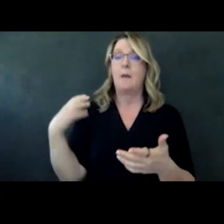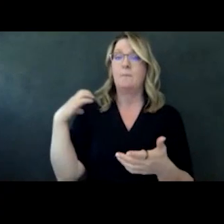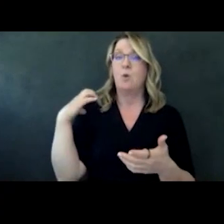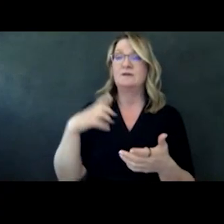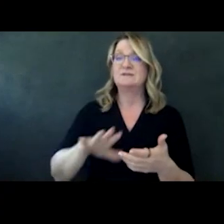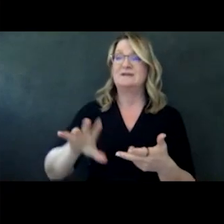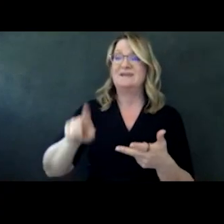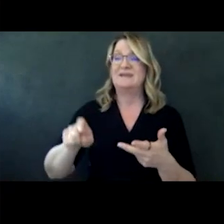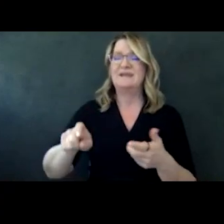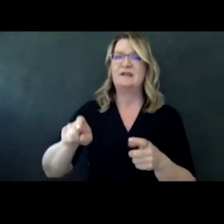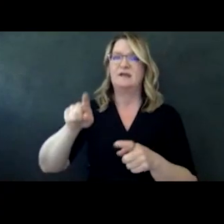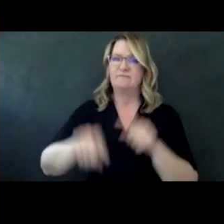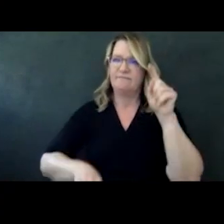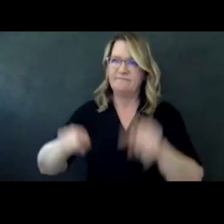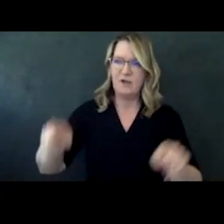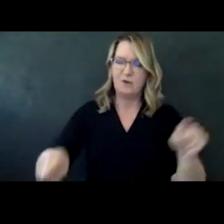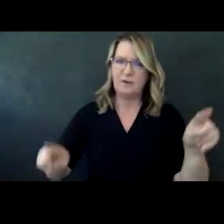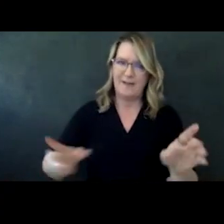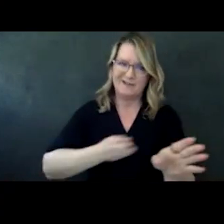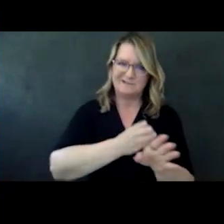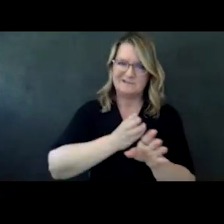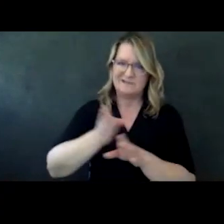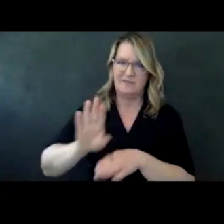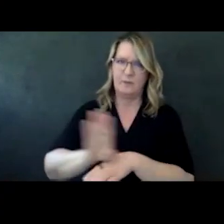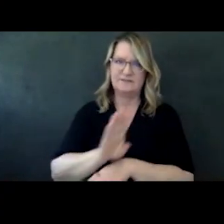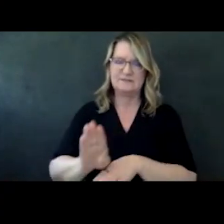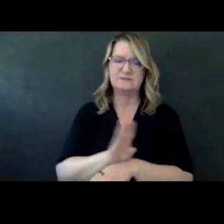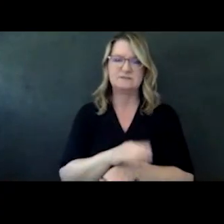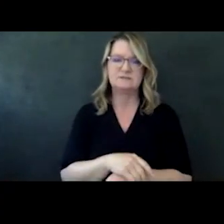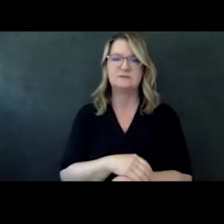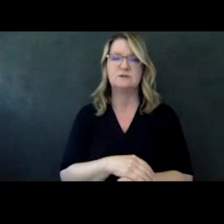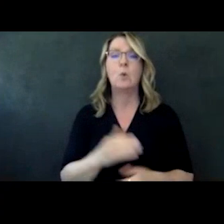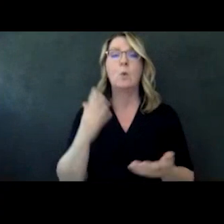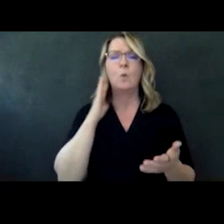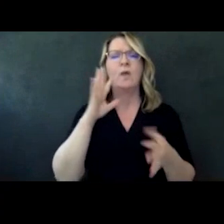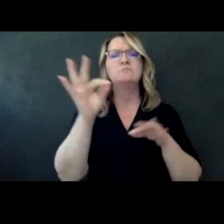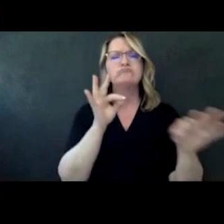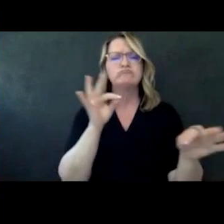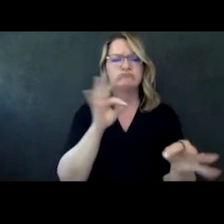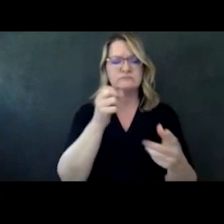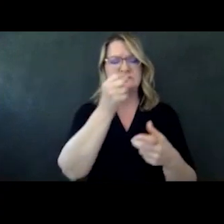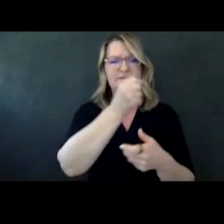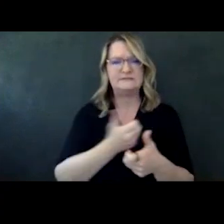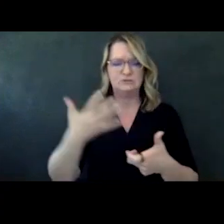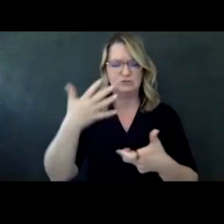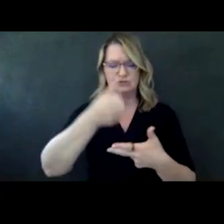industry. Over the next few slides, we'll briefly overview each type. However, keep in mind, there